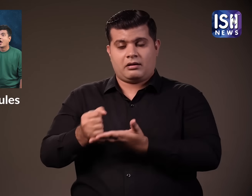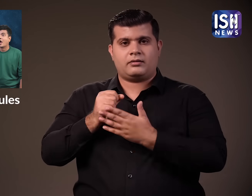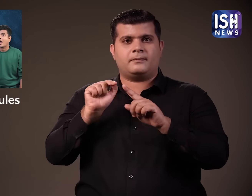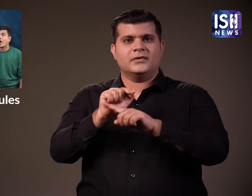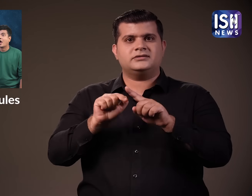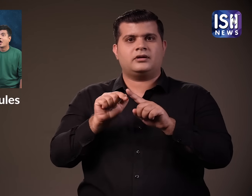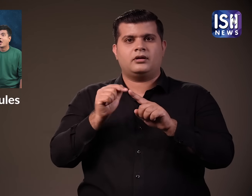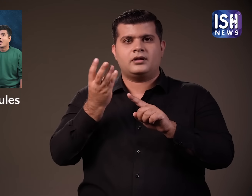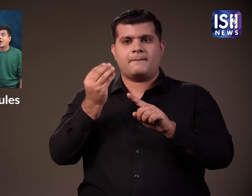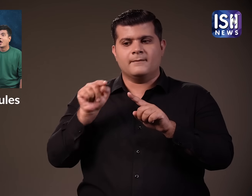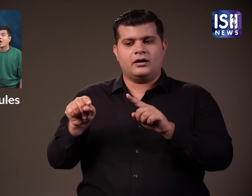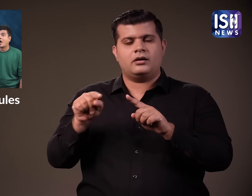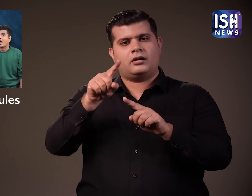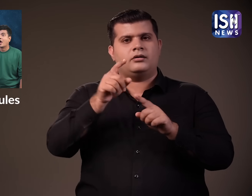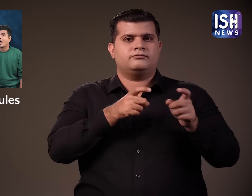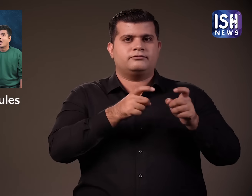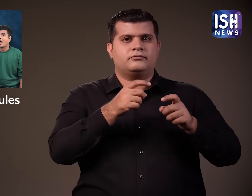These formulas and percentages will help you to manage.